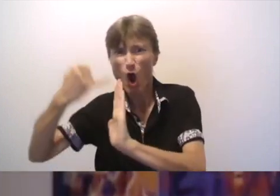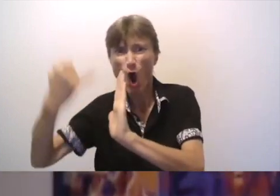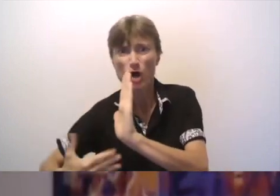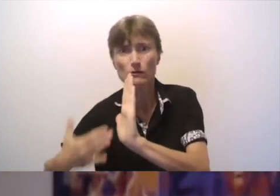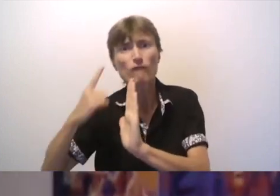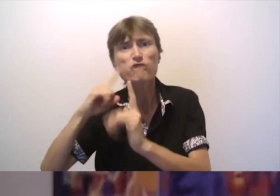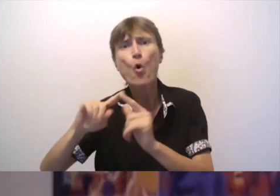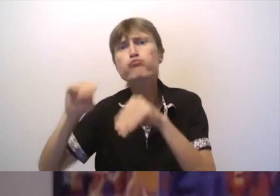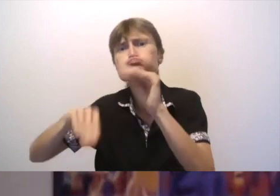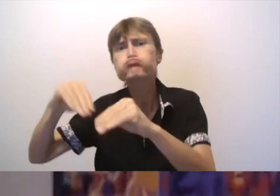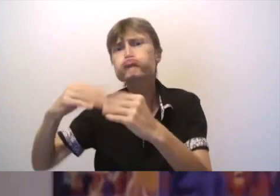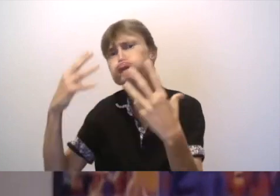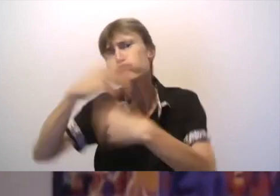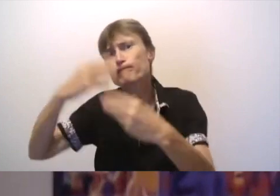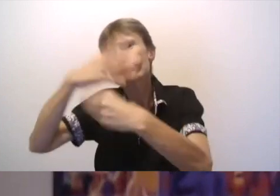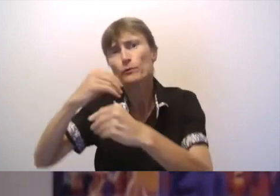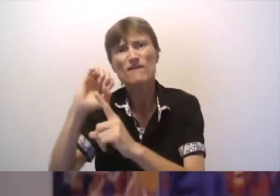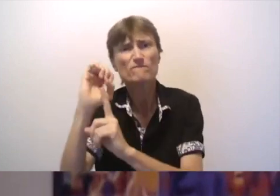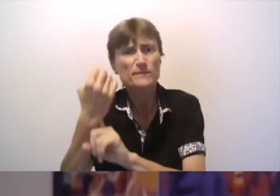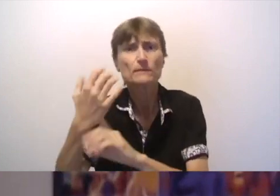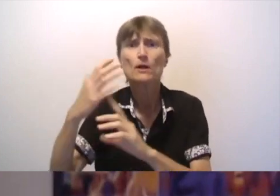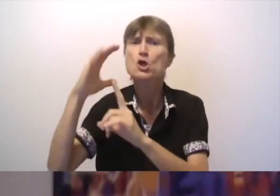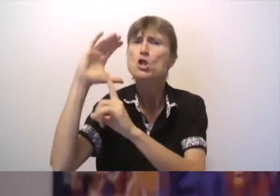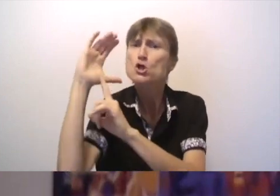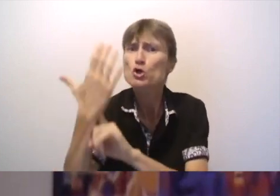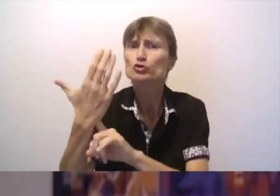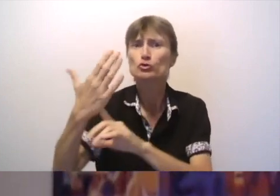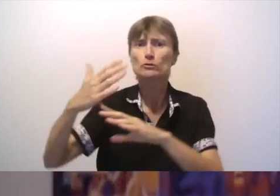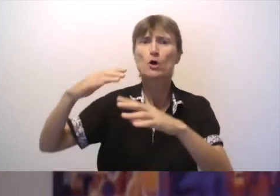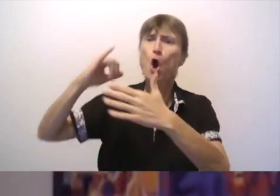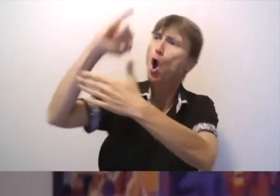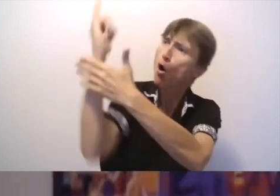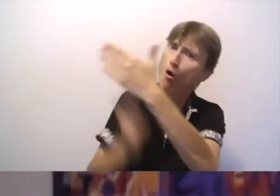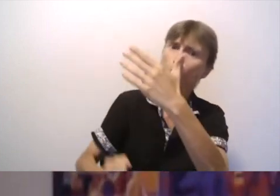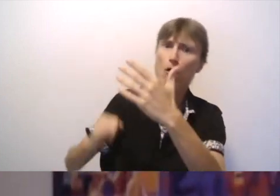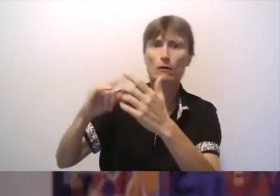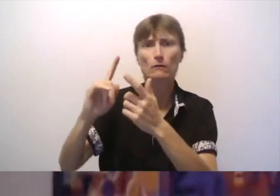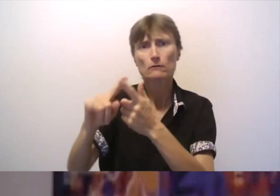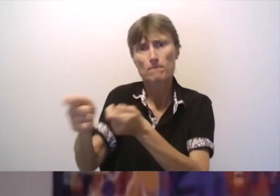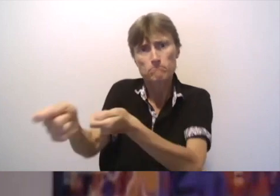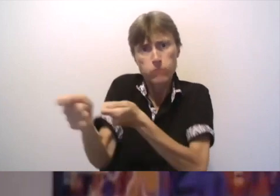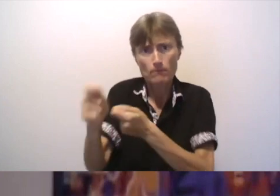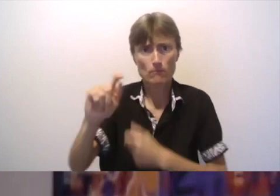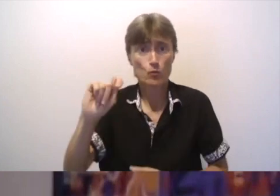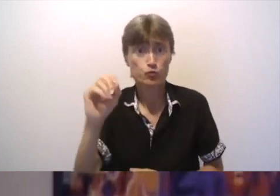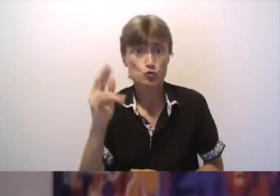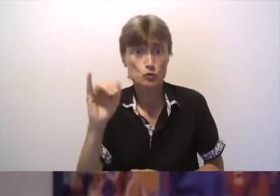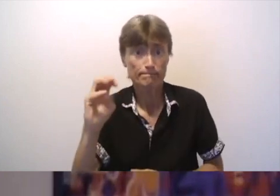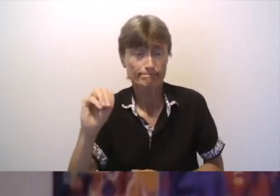and help create uh culturally significant pieces which contribute to tourism so workers in this industry are often unable to